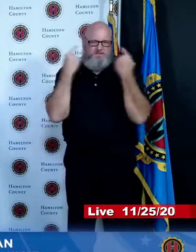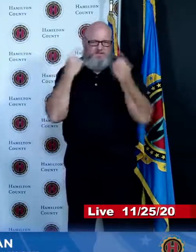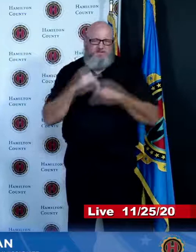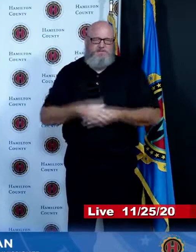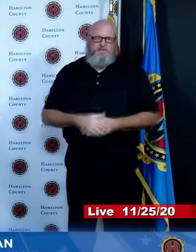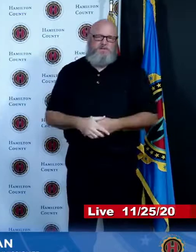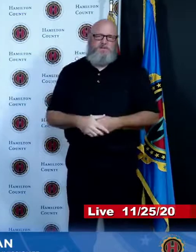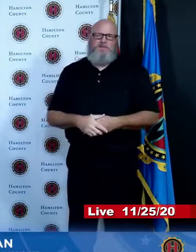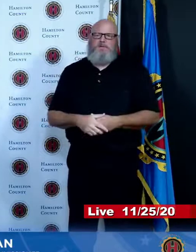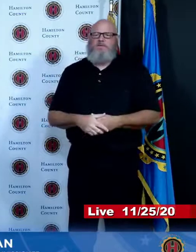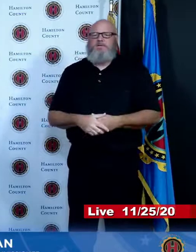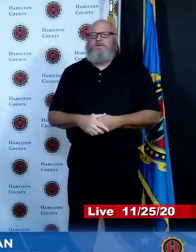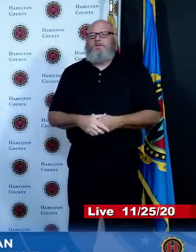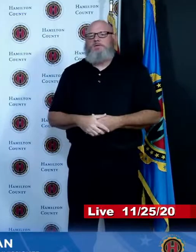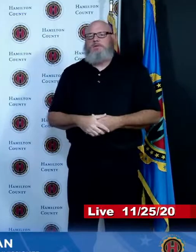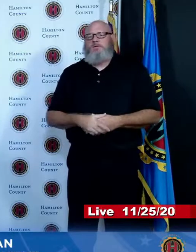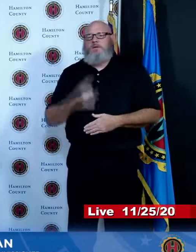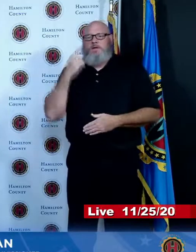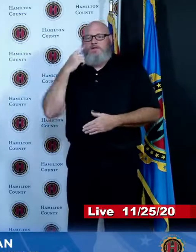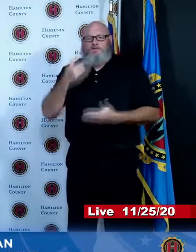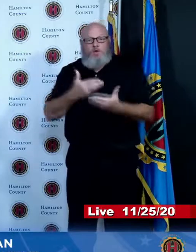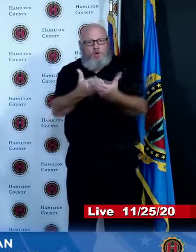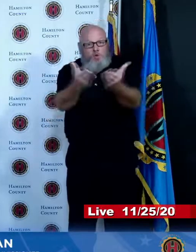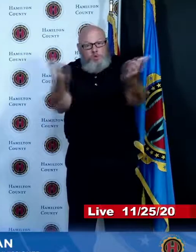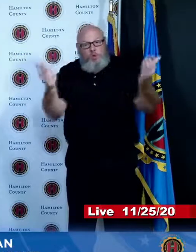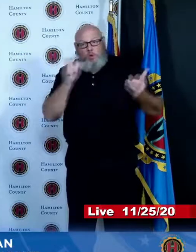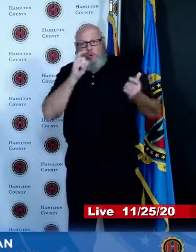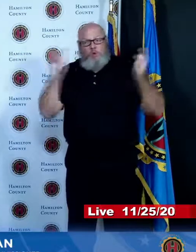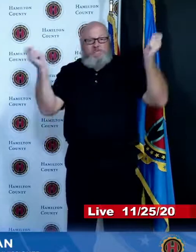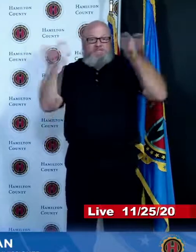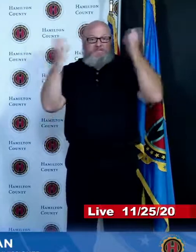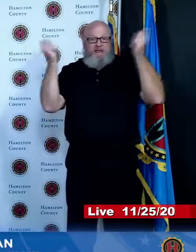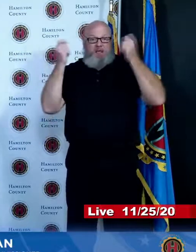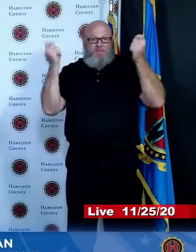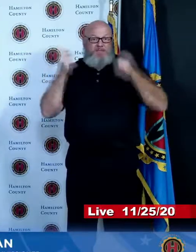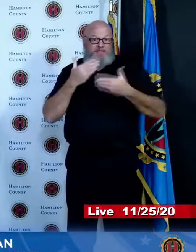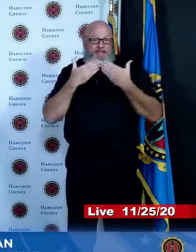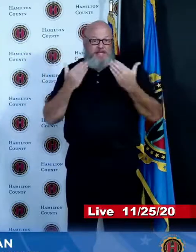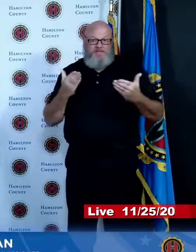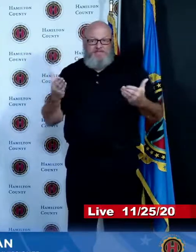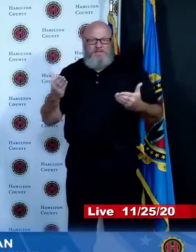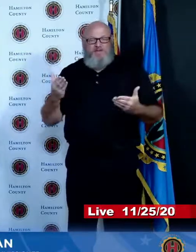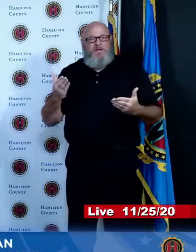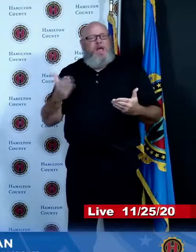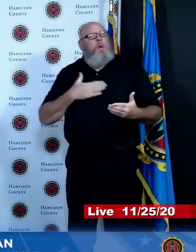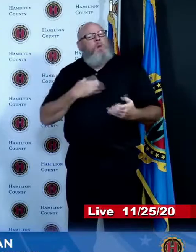and beyond will have an impact on the health and safety of our family and our community while we